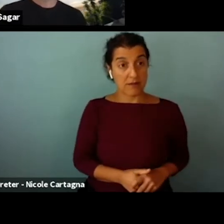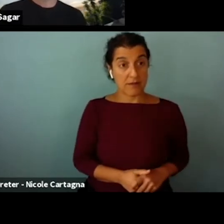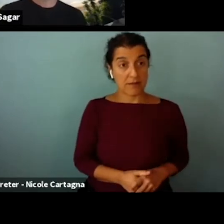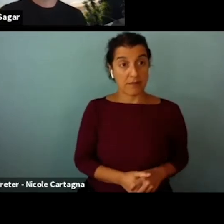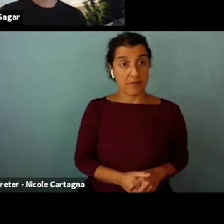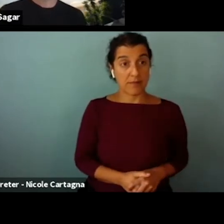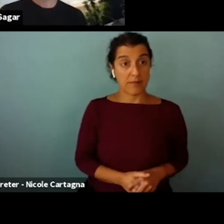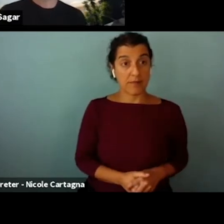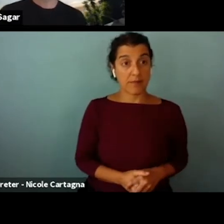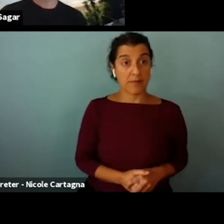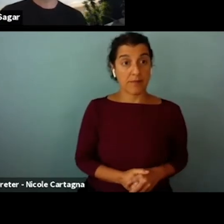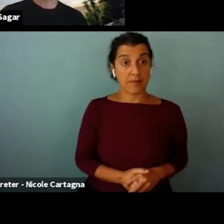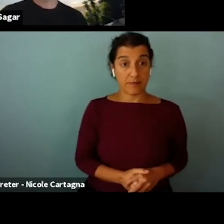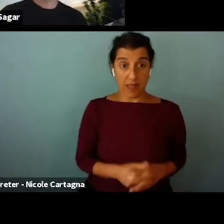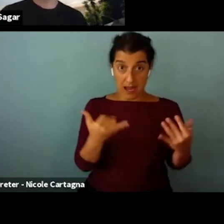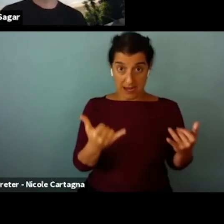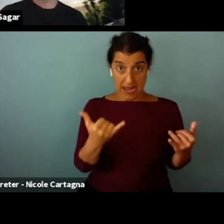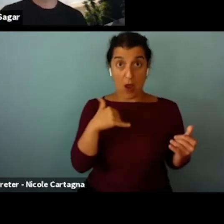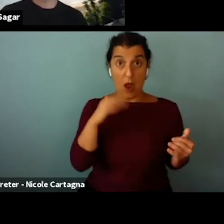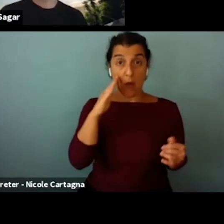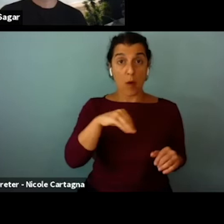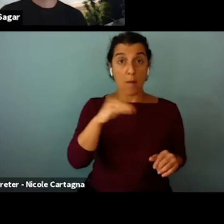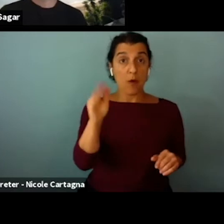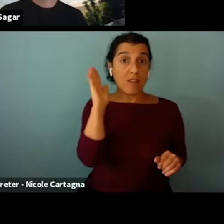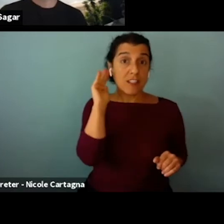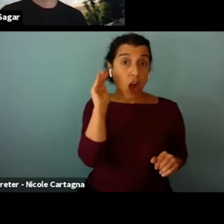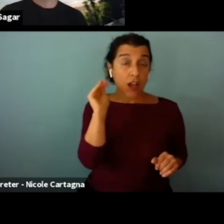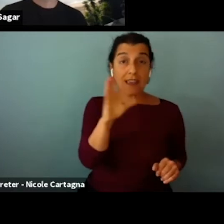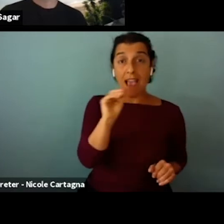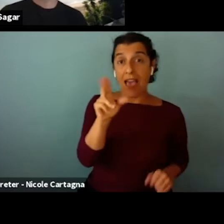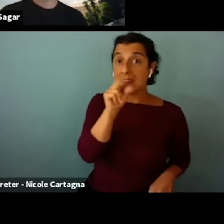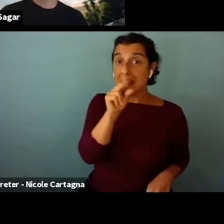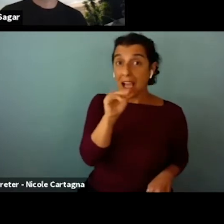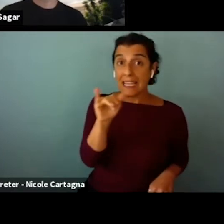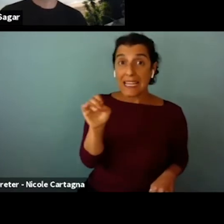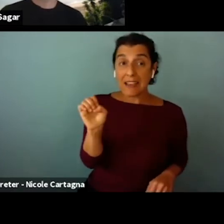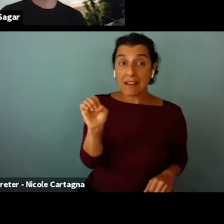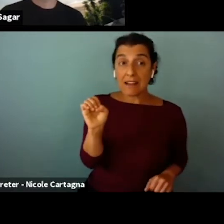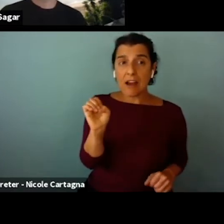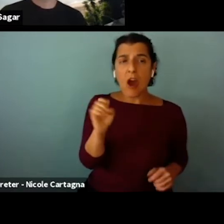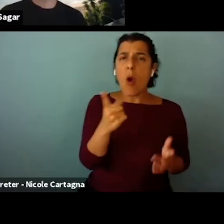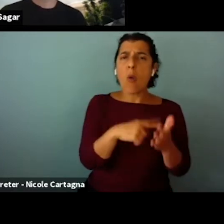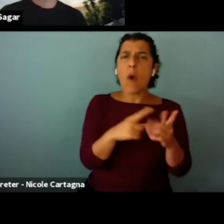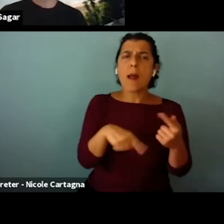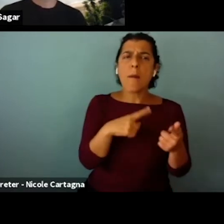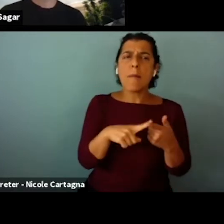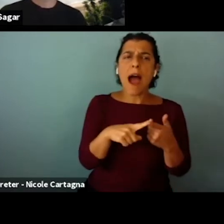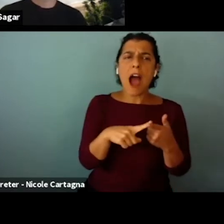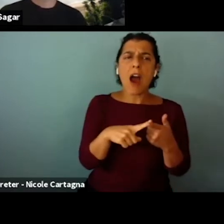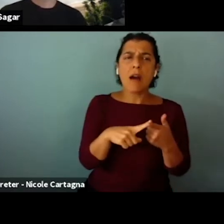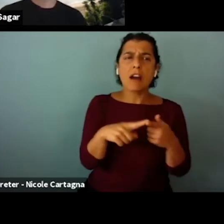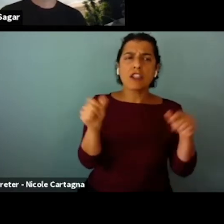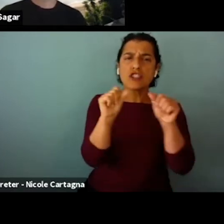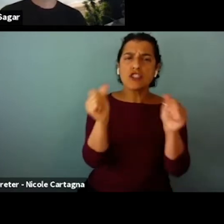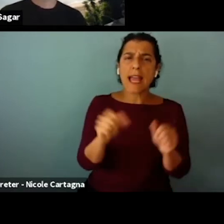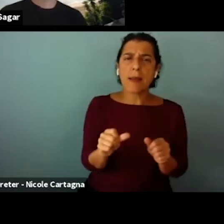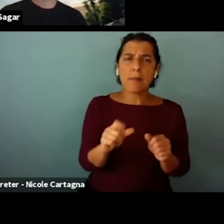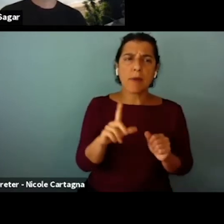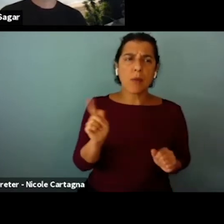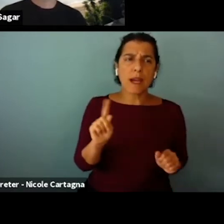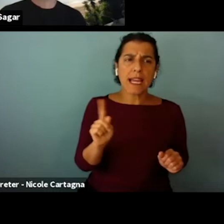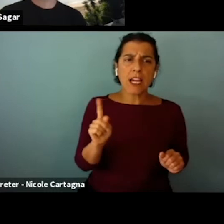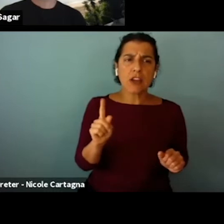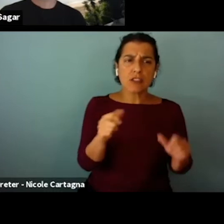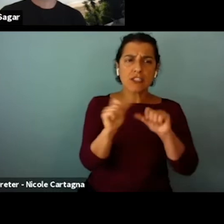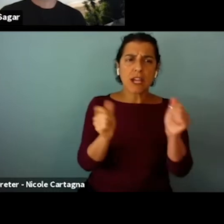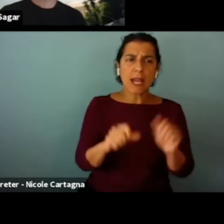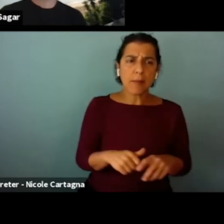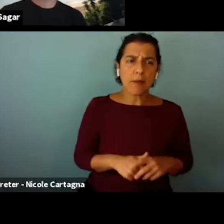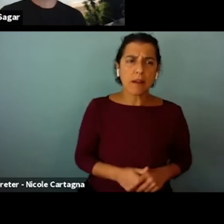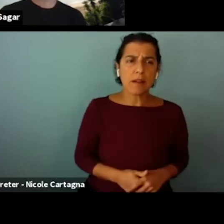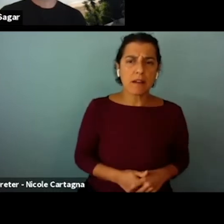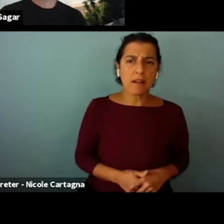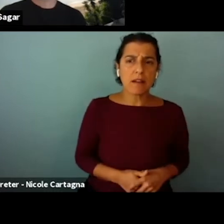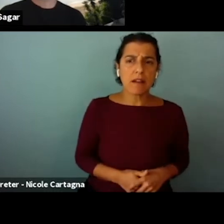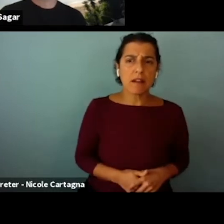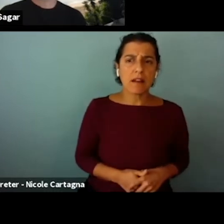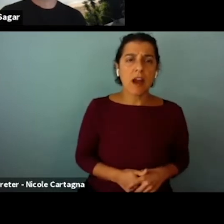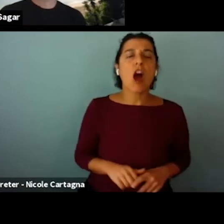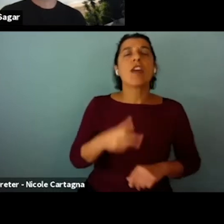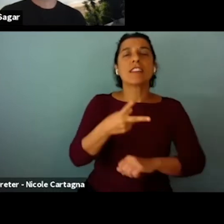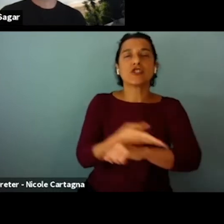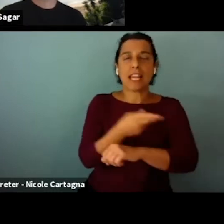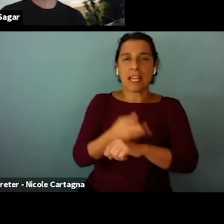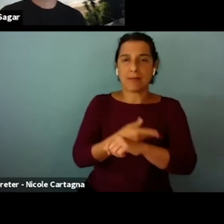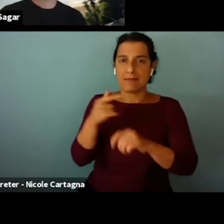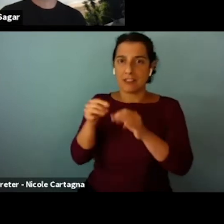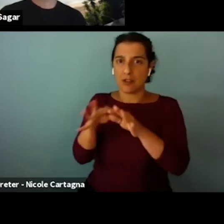and now move the doggy and the ducky what about the shape andy where's the shape